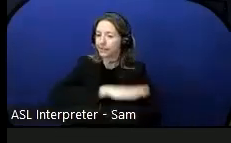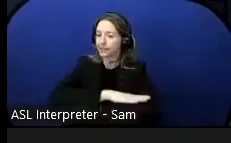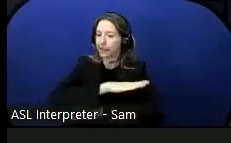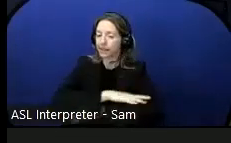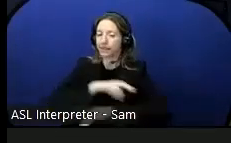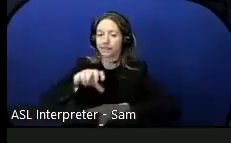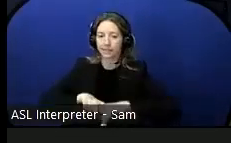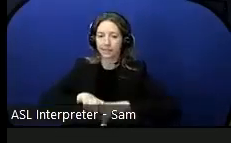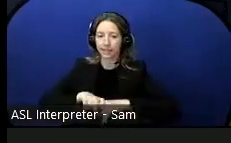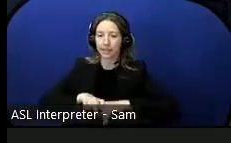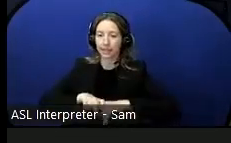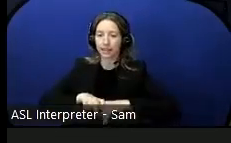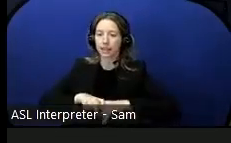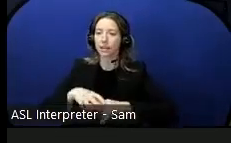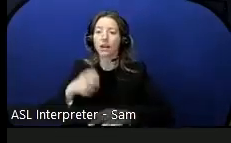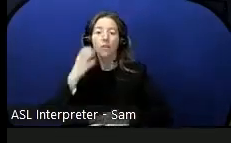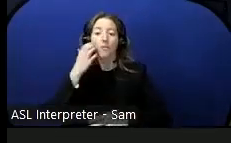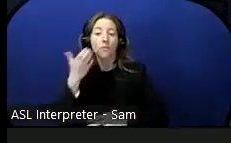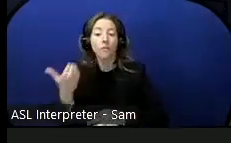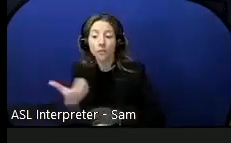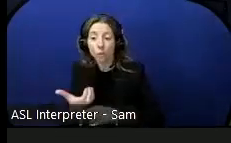and their hand is attached to their shoulder.